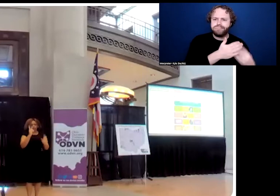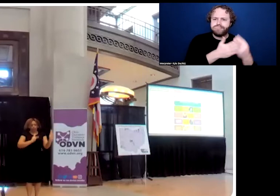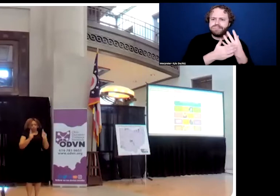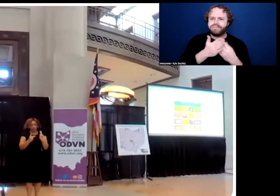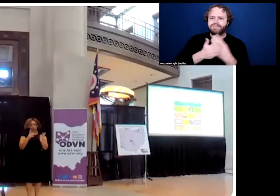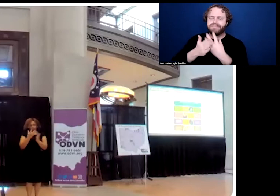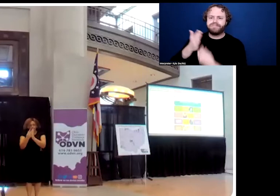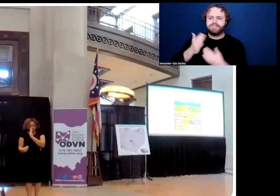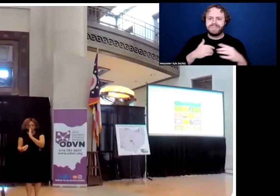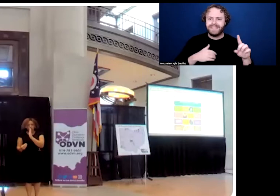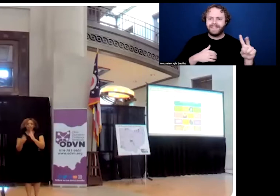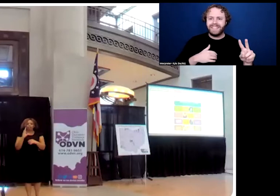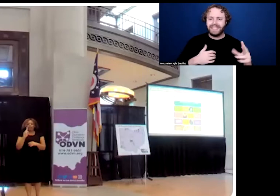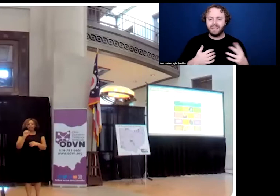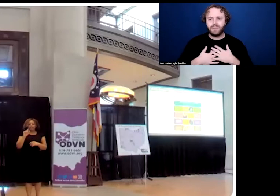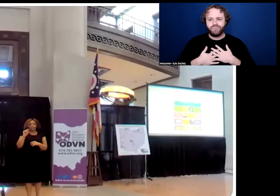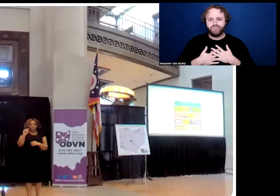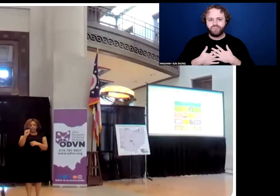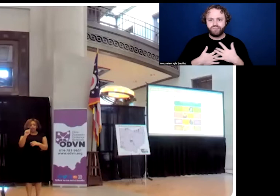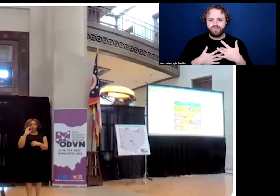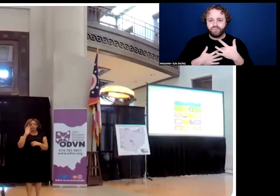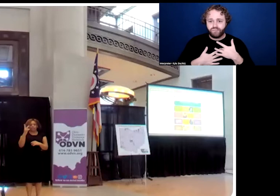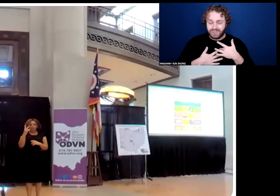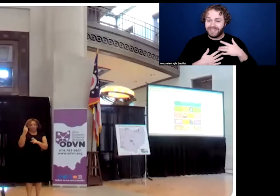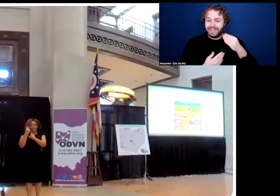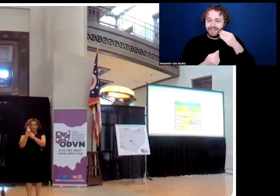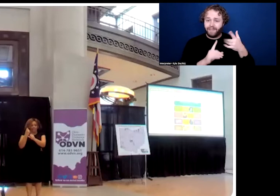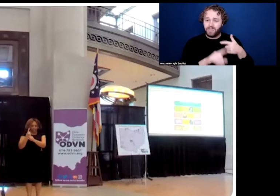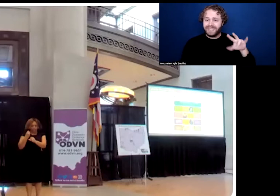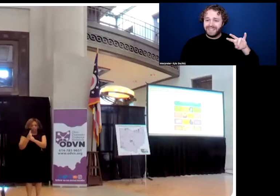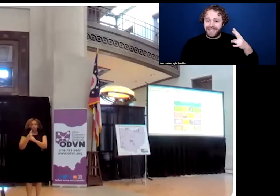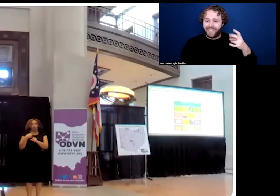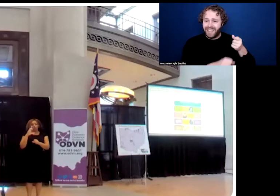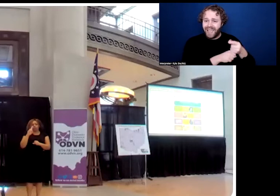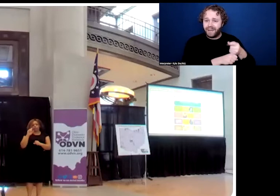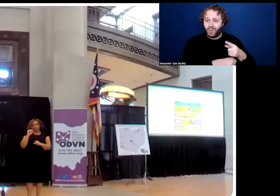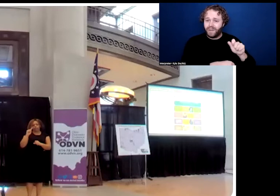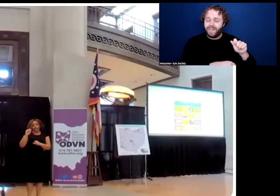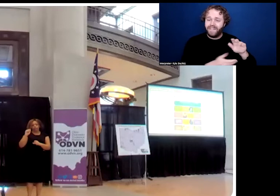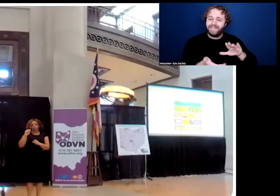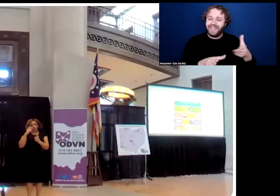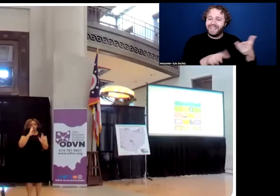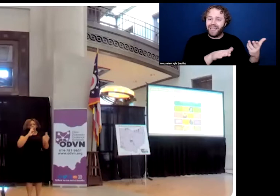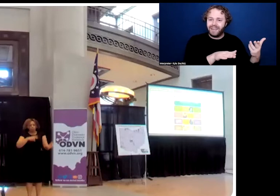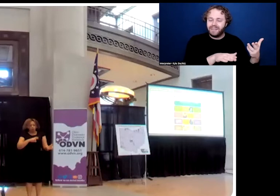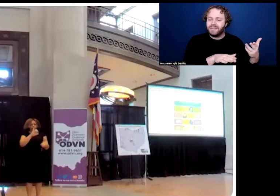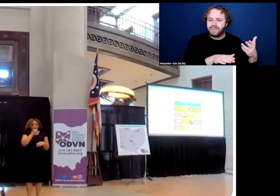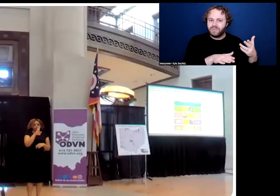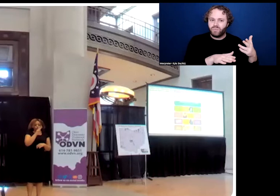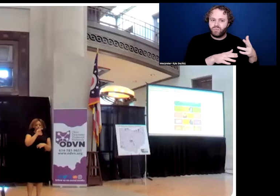The data from our seventh annual fatality report was collected from July 1st, 2021 through June 30th, 2022.